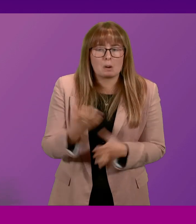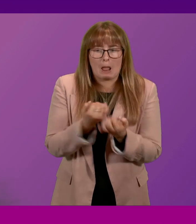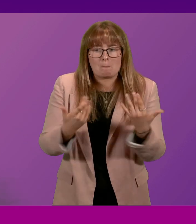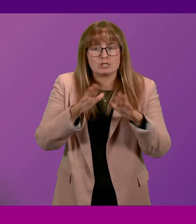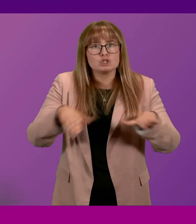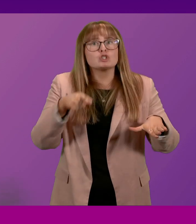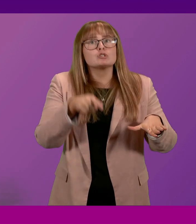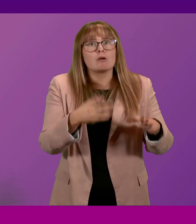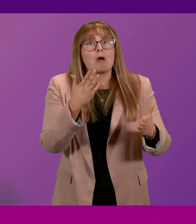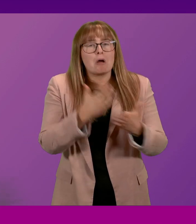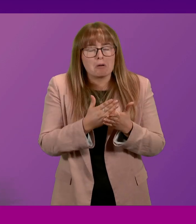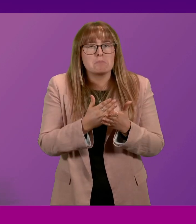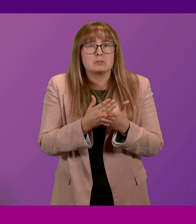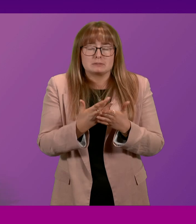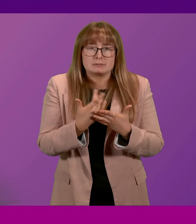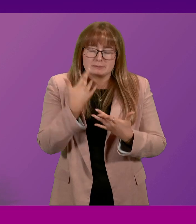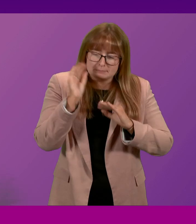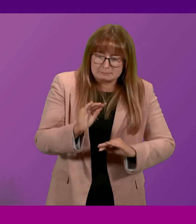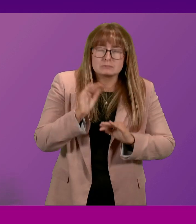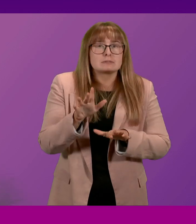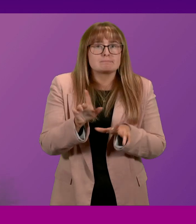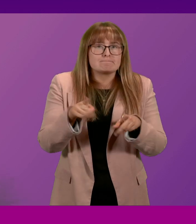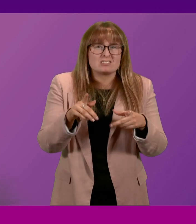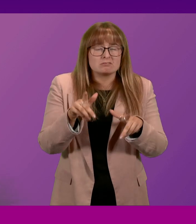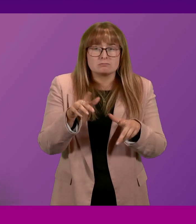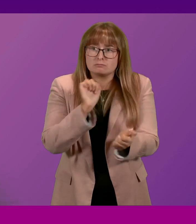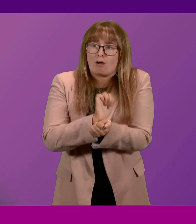Scotland have been dragged into or kept in poverty by disgraceful